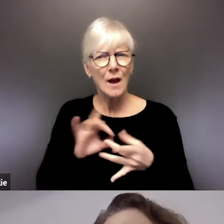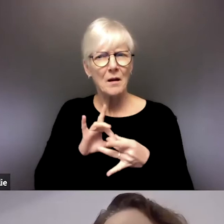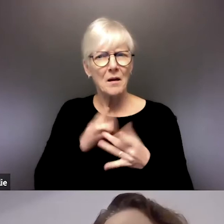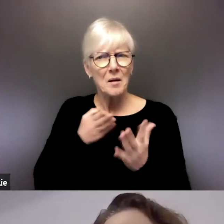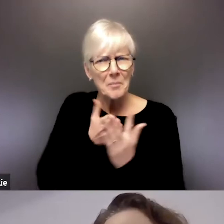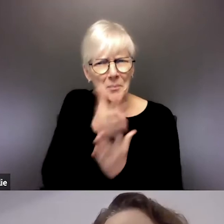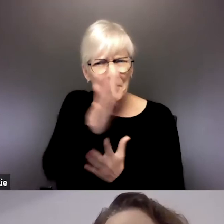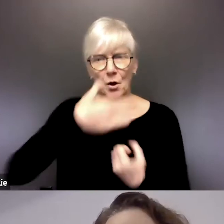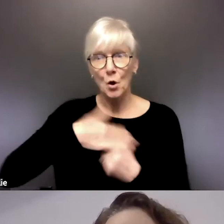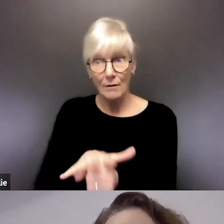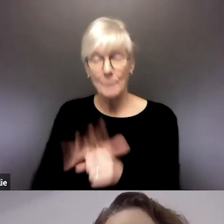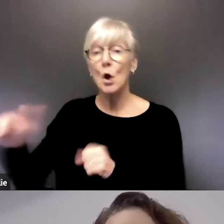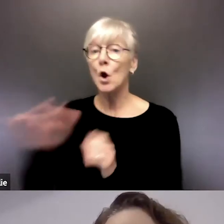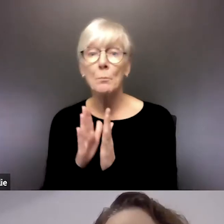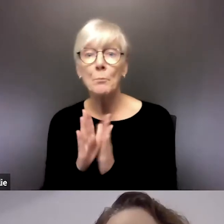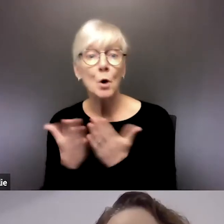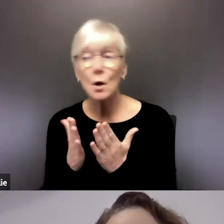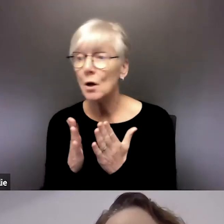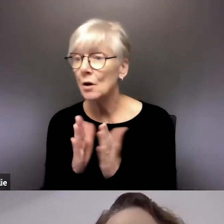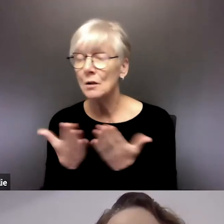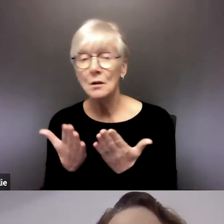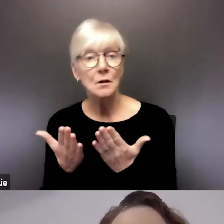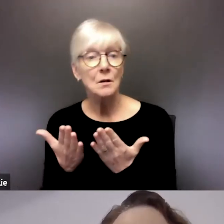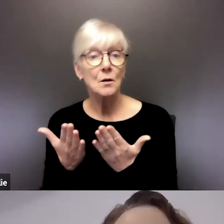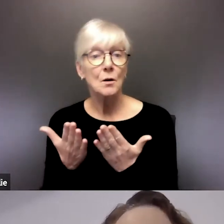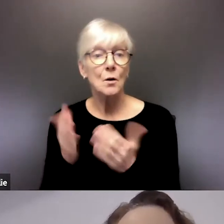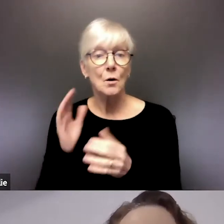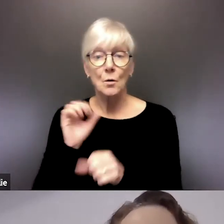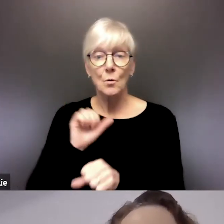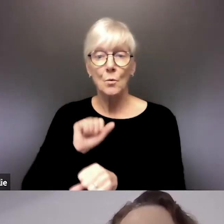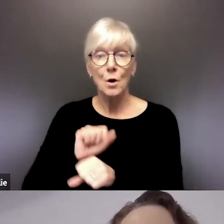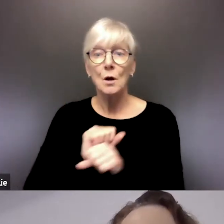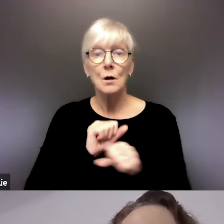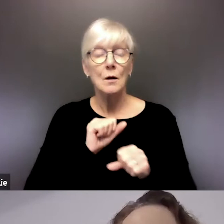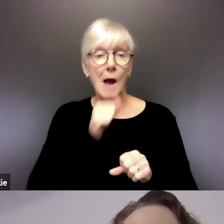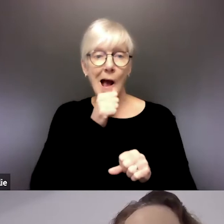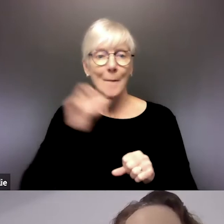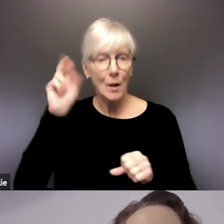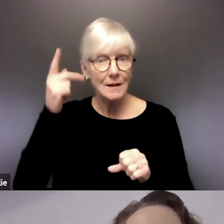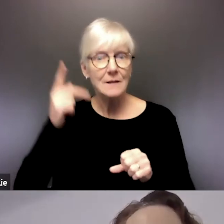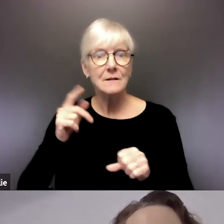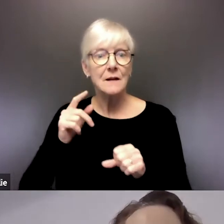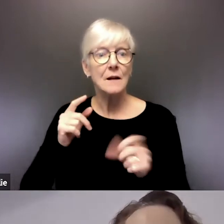of Work Disability Prevention, she provides an international picture of Social Security systems,